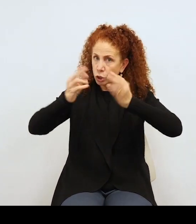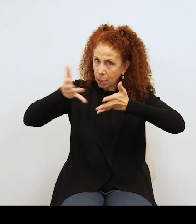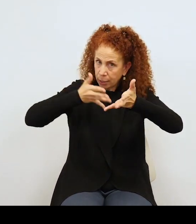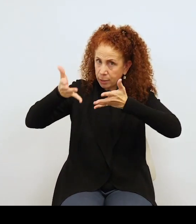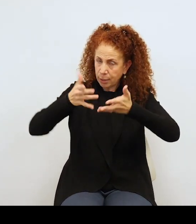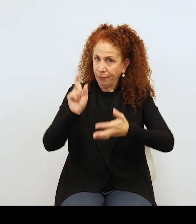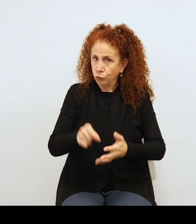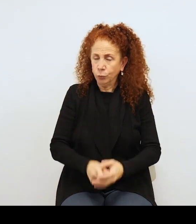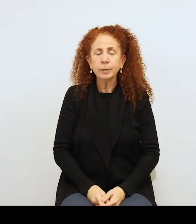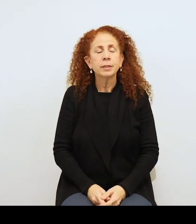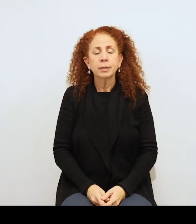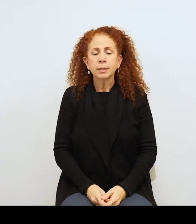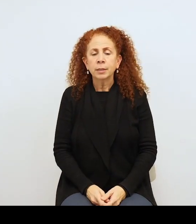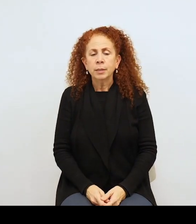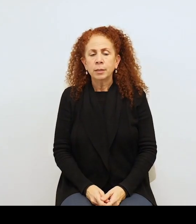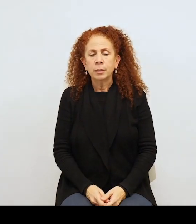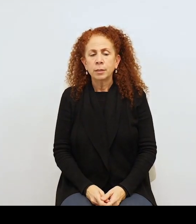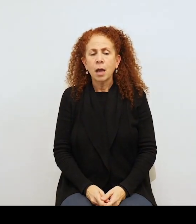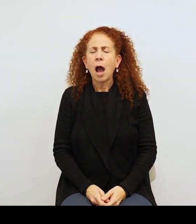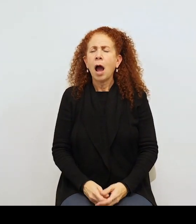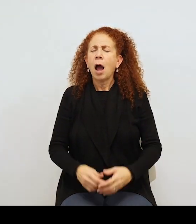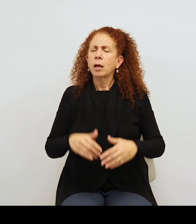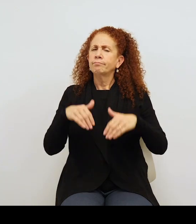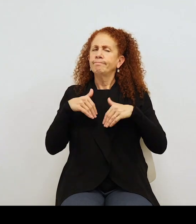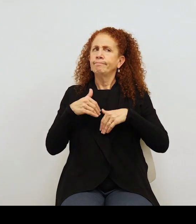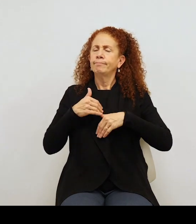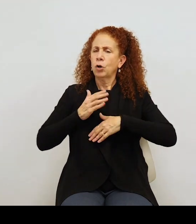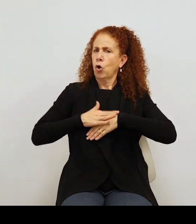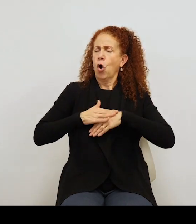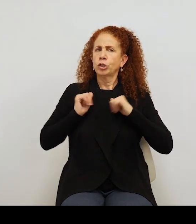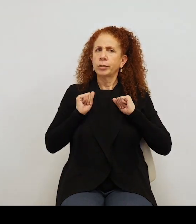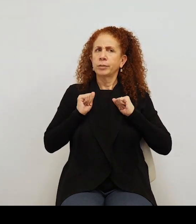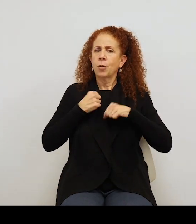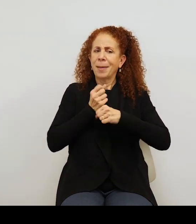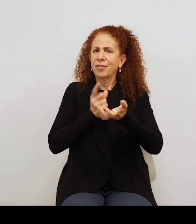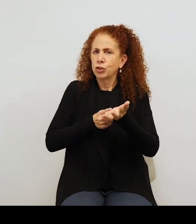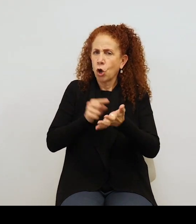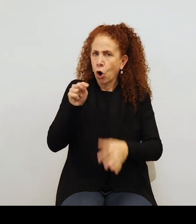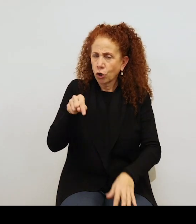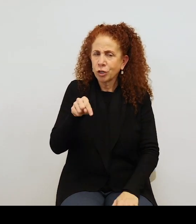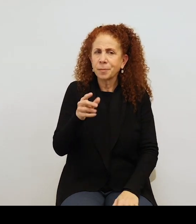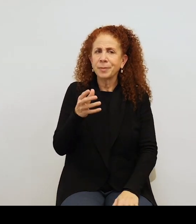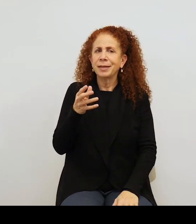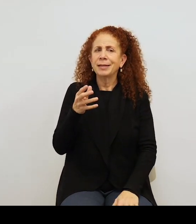And I'm very cautious to make this argument. This is what we say about human-animal relations,